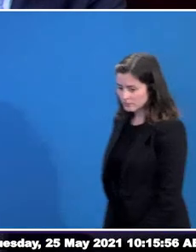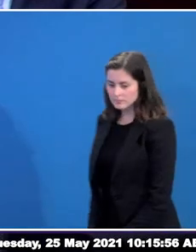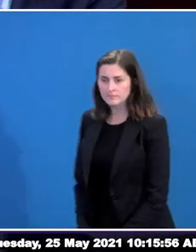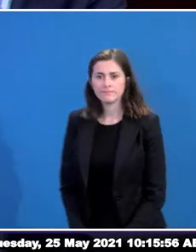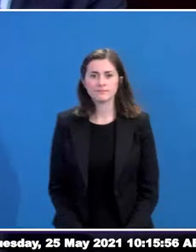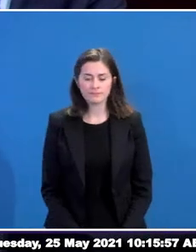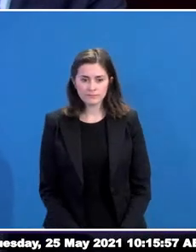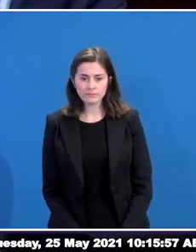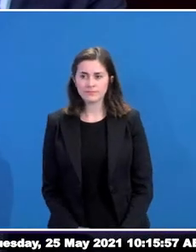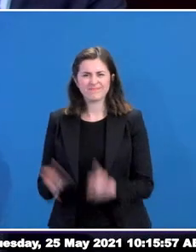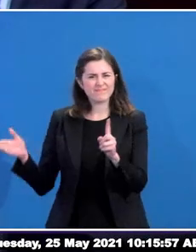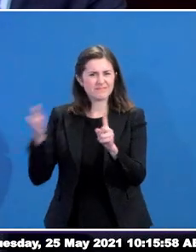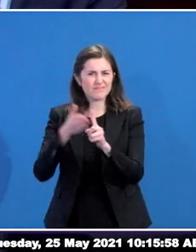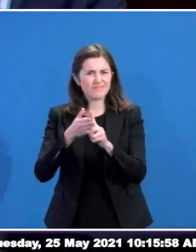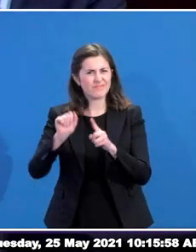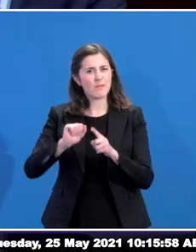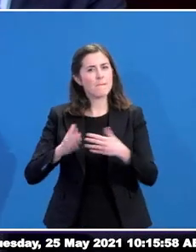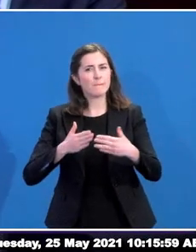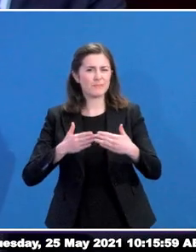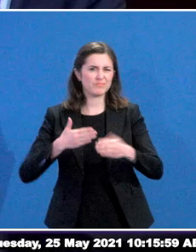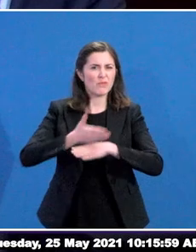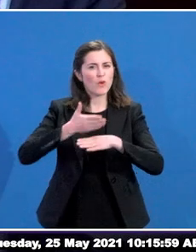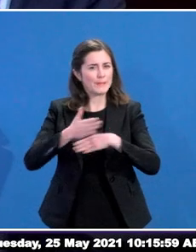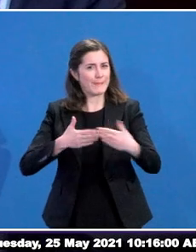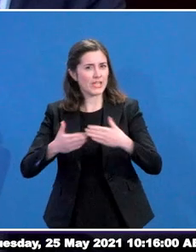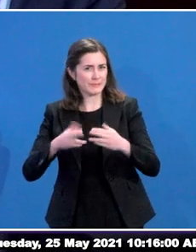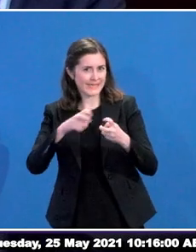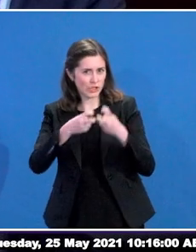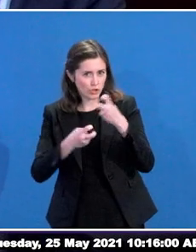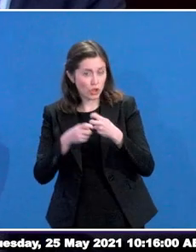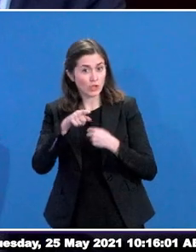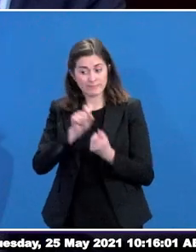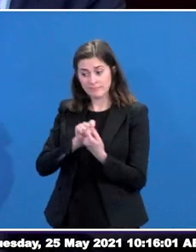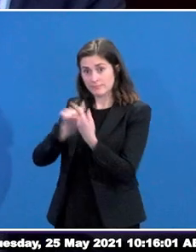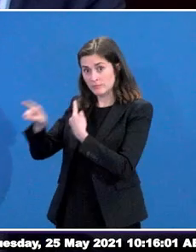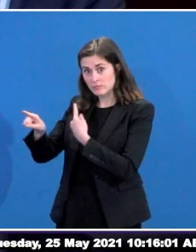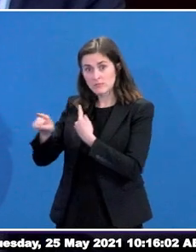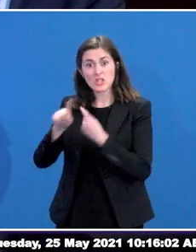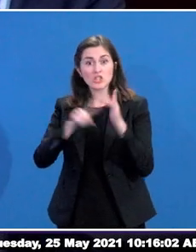Then, so you sent that on the 23rd of January 2018? Yeah.